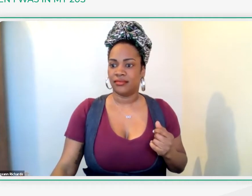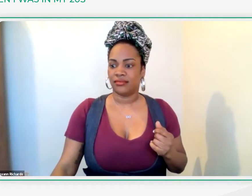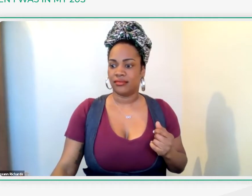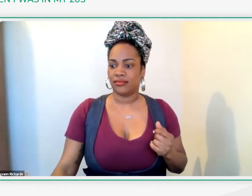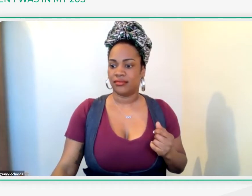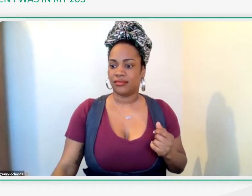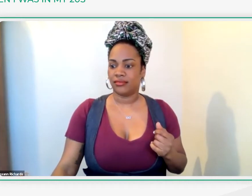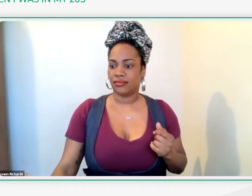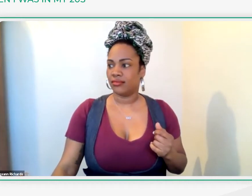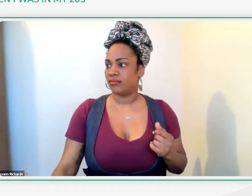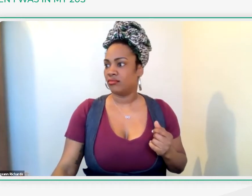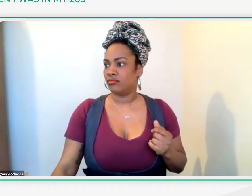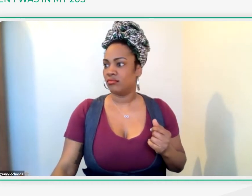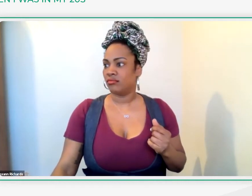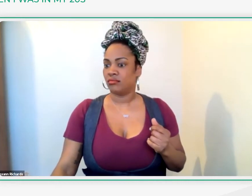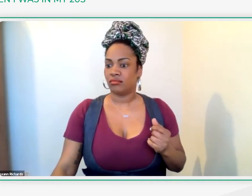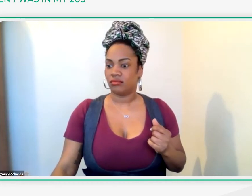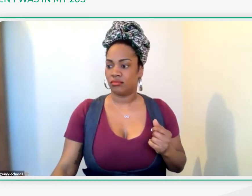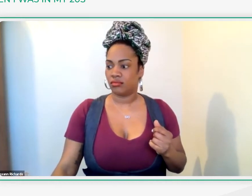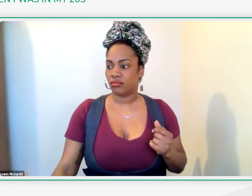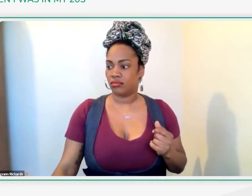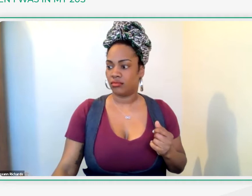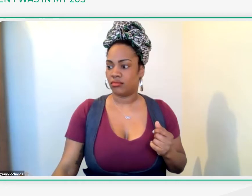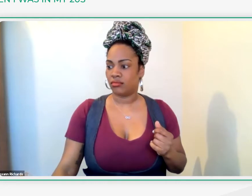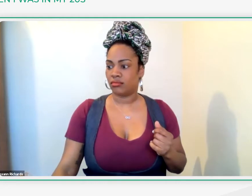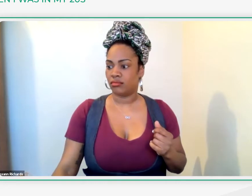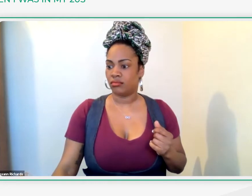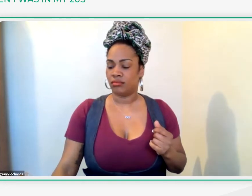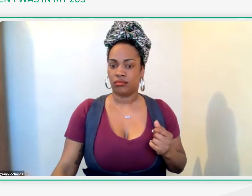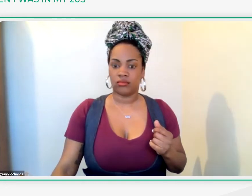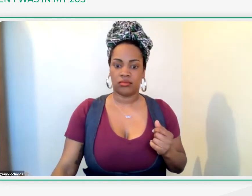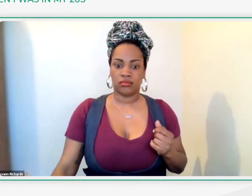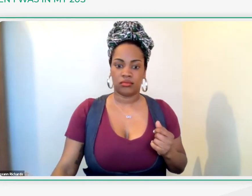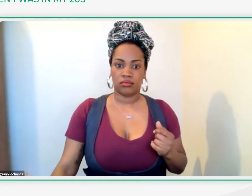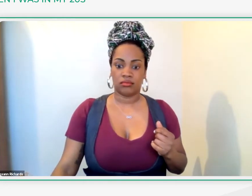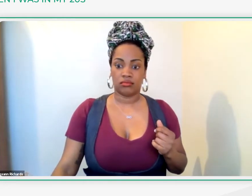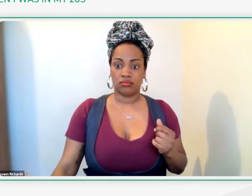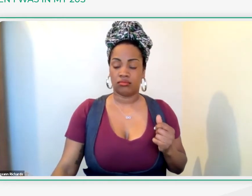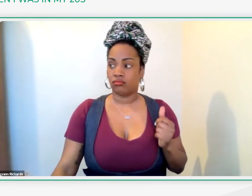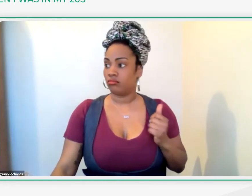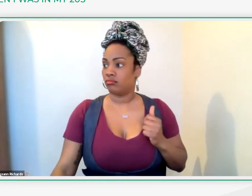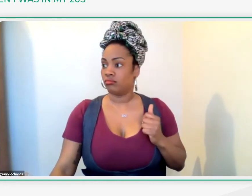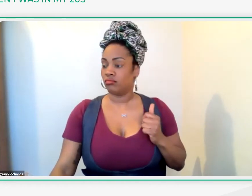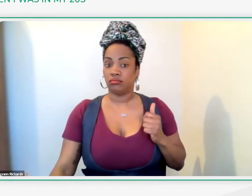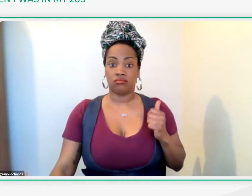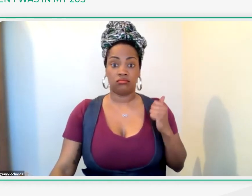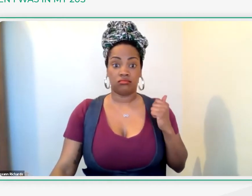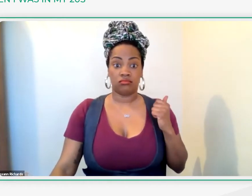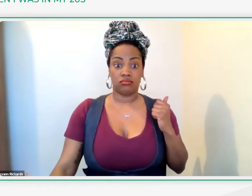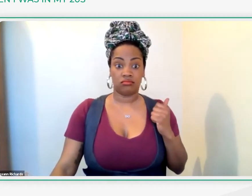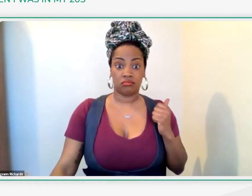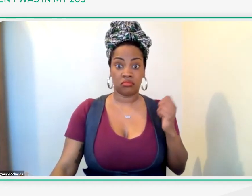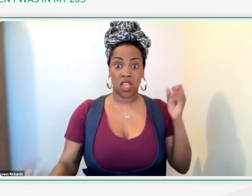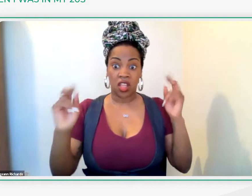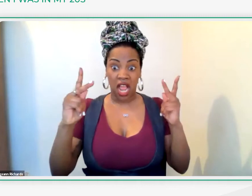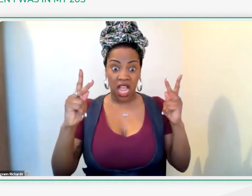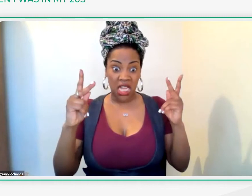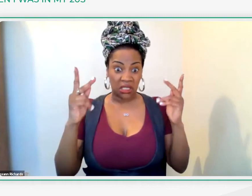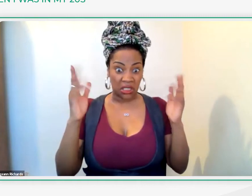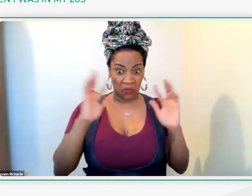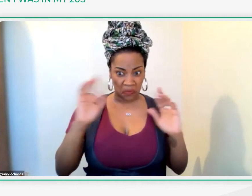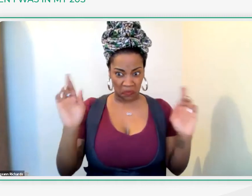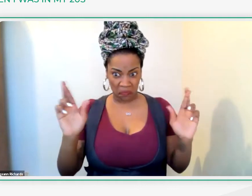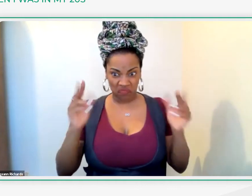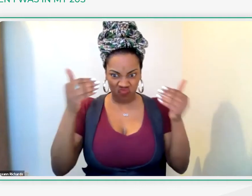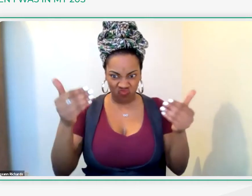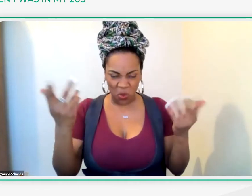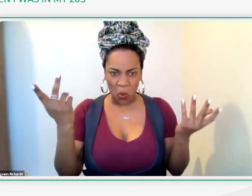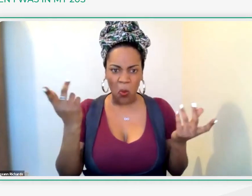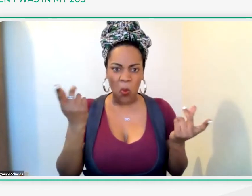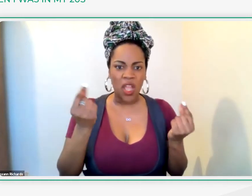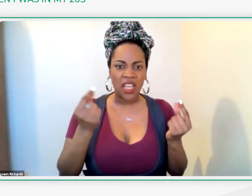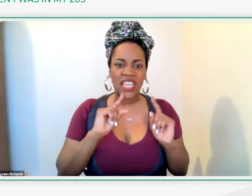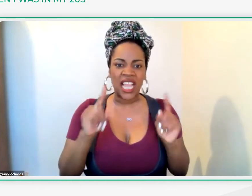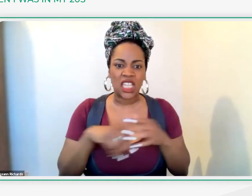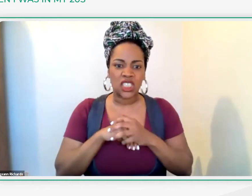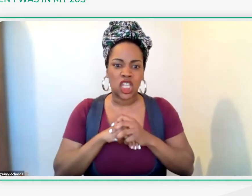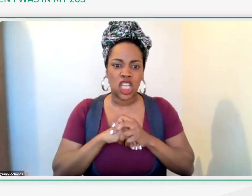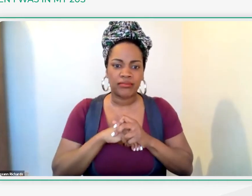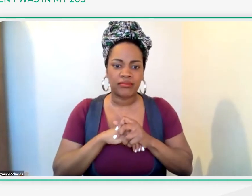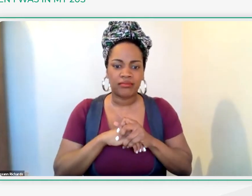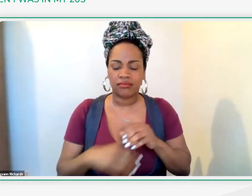Okay, are we ready.